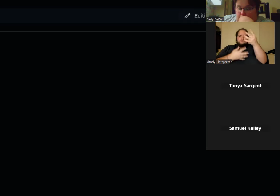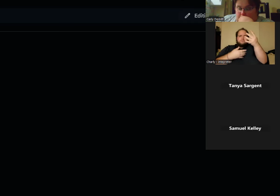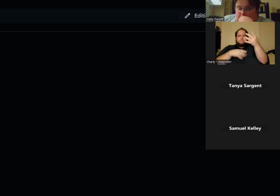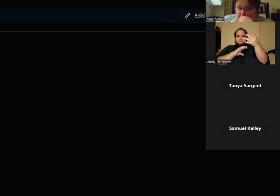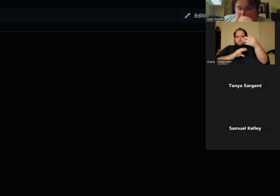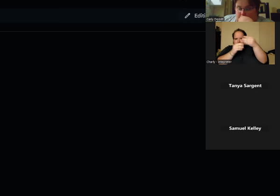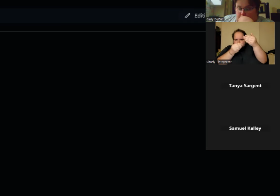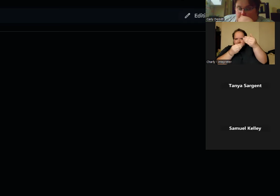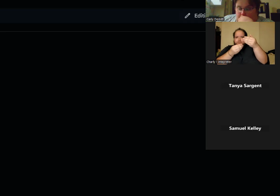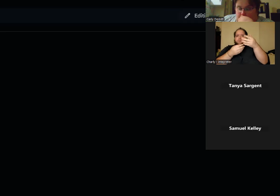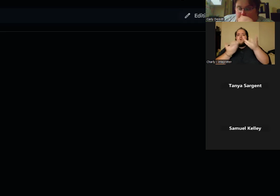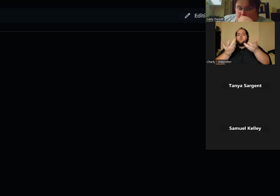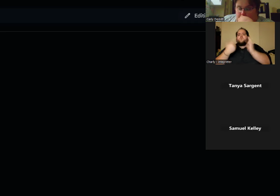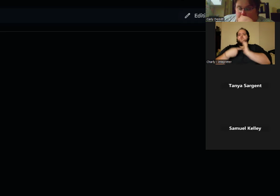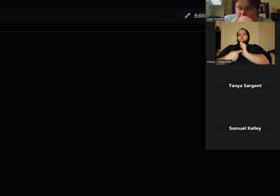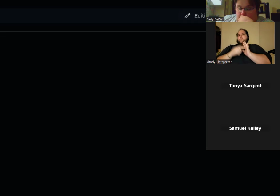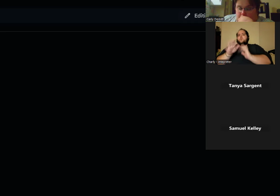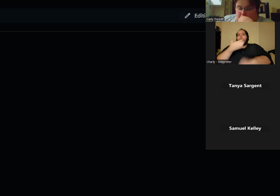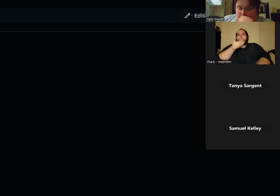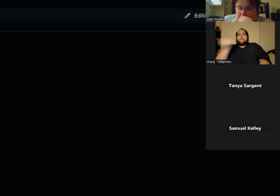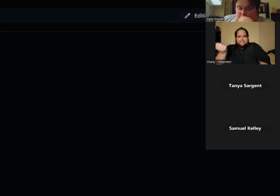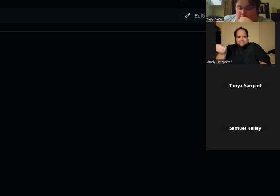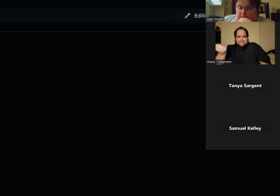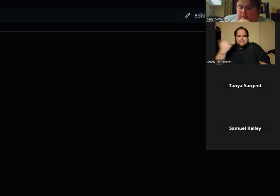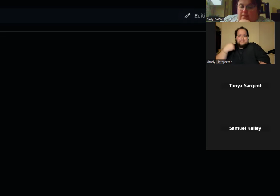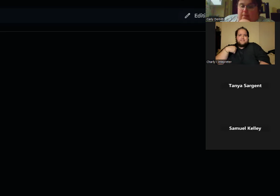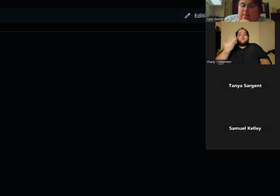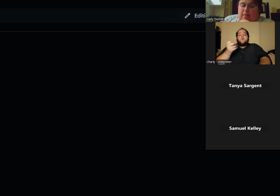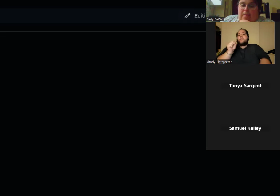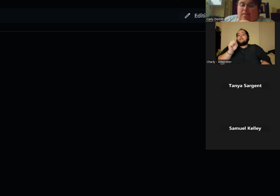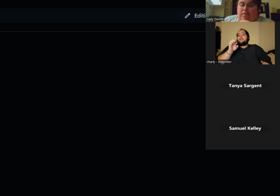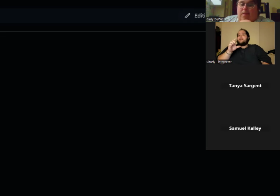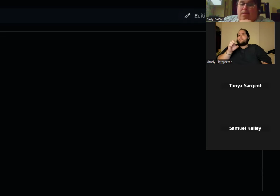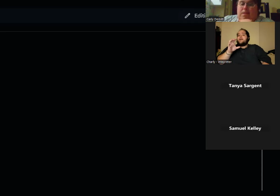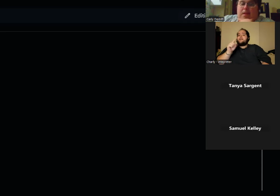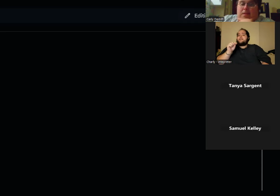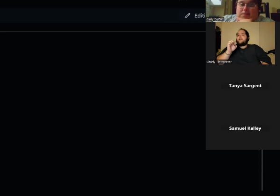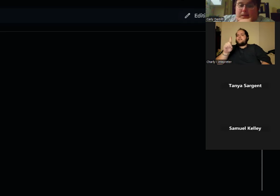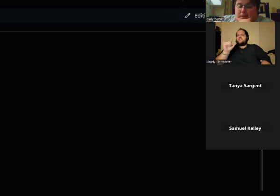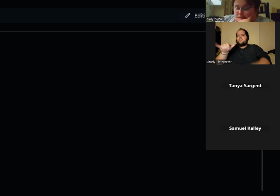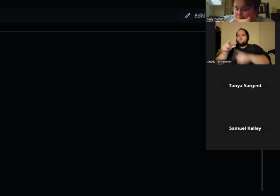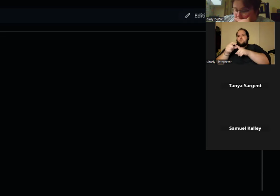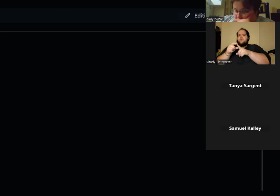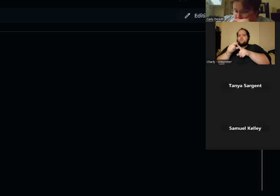So selected works really well. Like including the word selected.